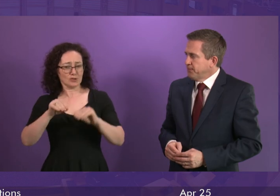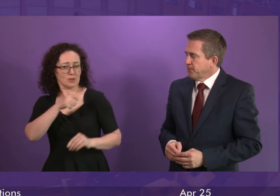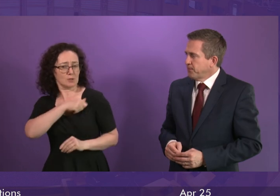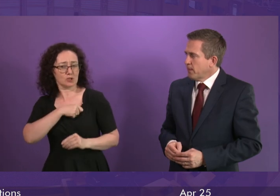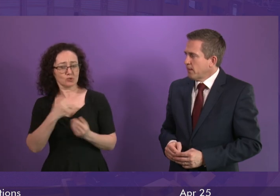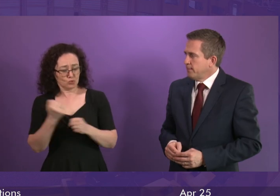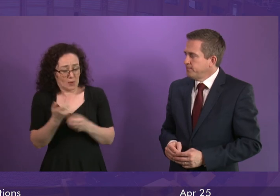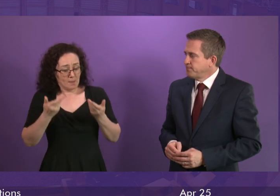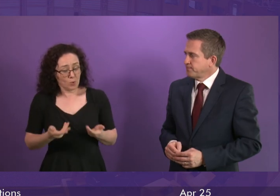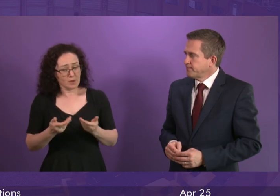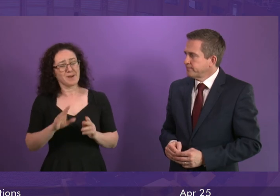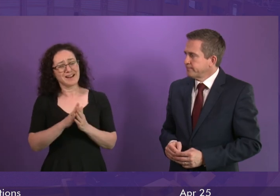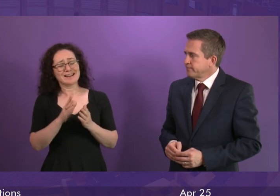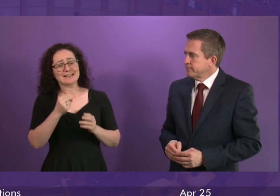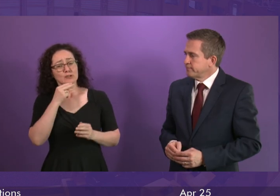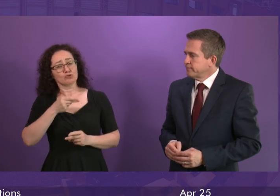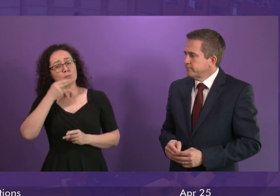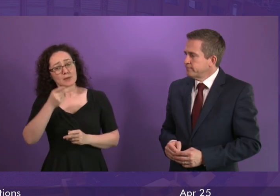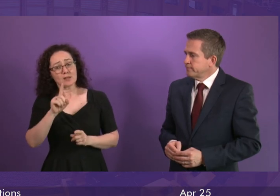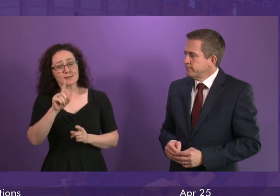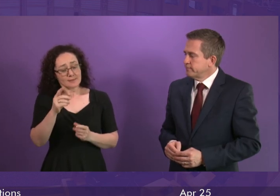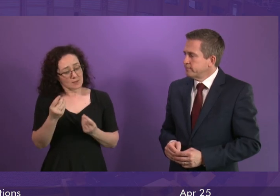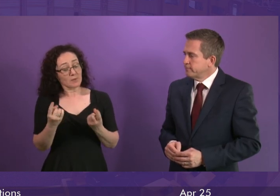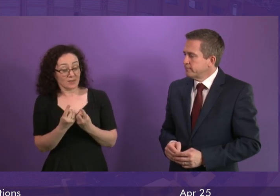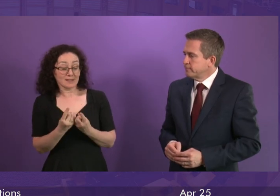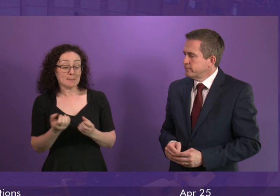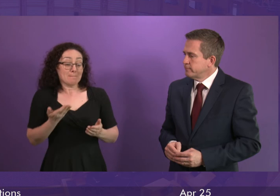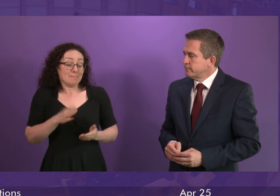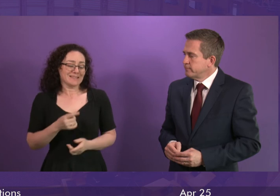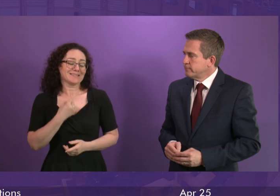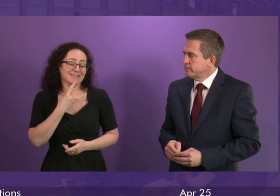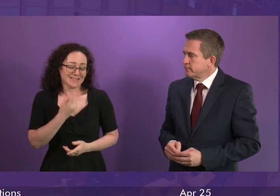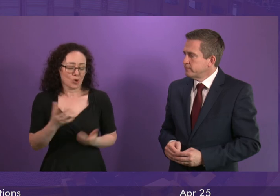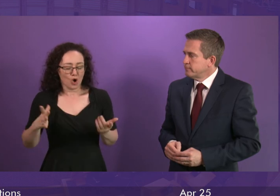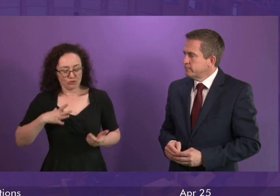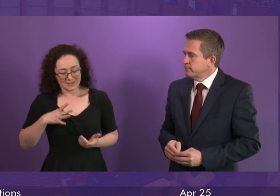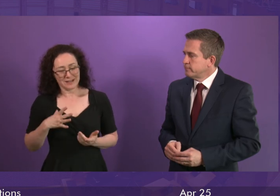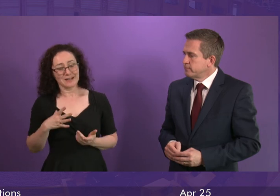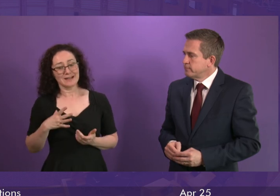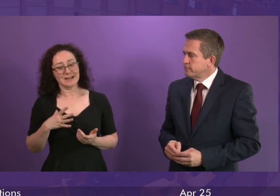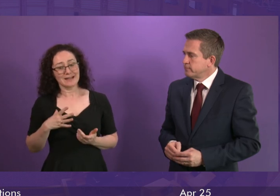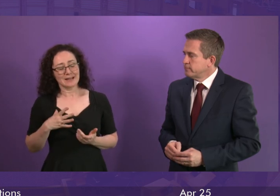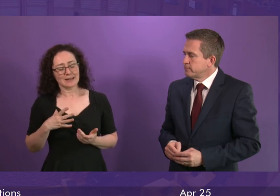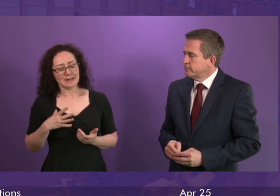review. However, I repeat some of the points that I made earlier. I hope that everyone in the chamber accepts that it is not simply the